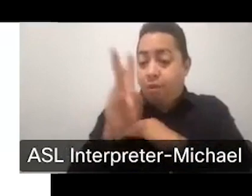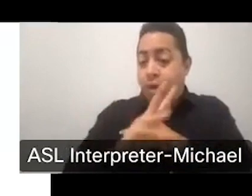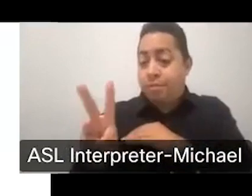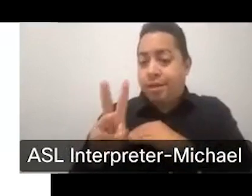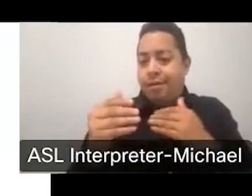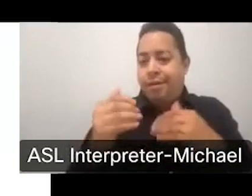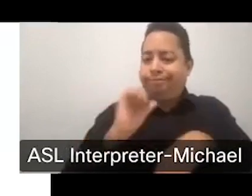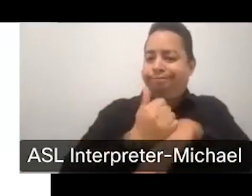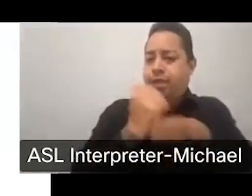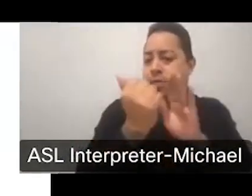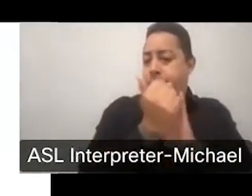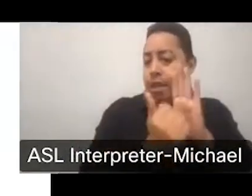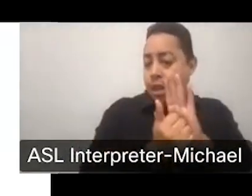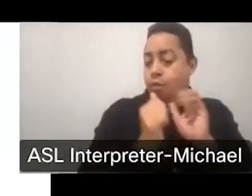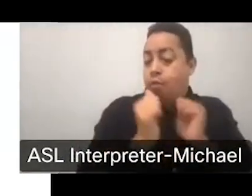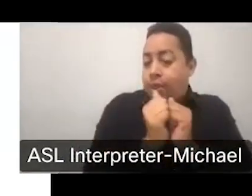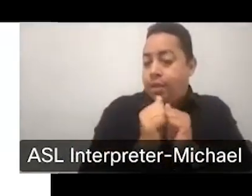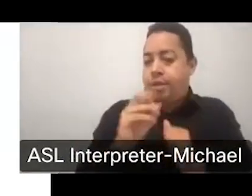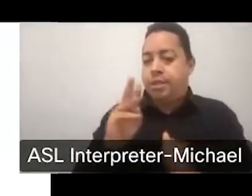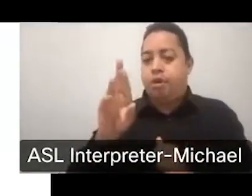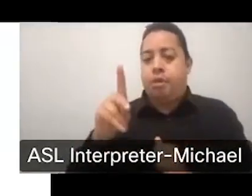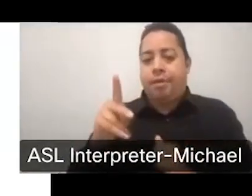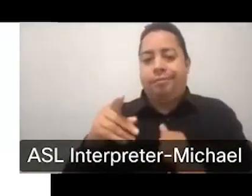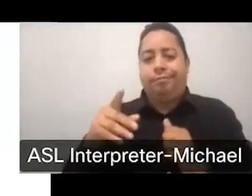then complete your application.